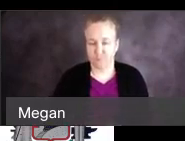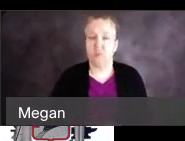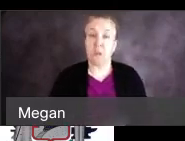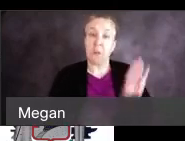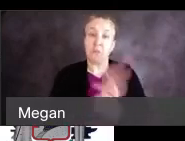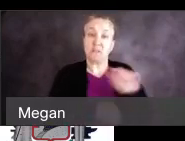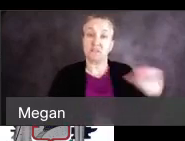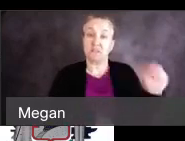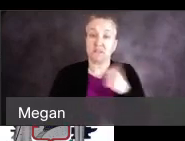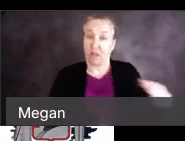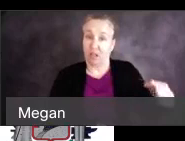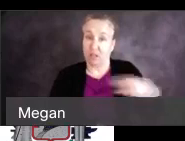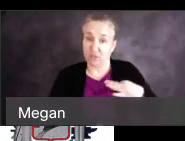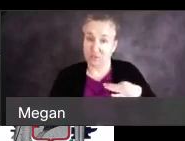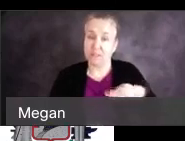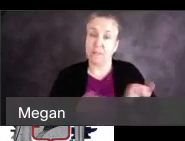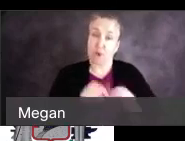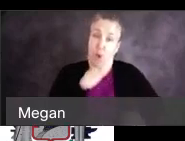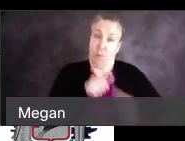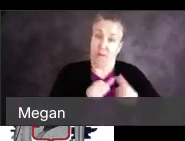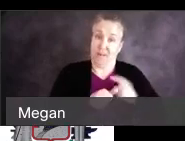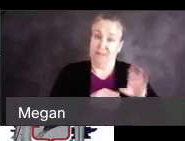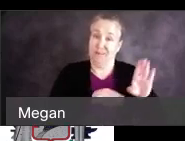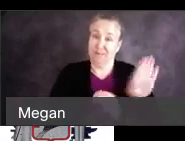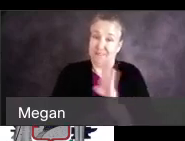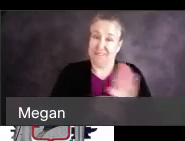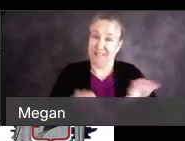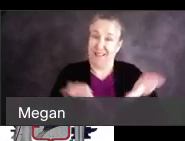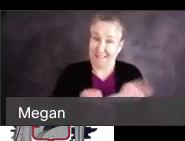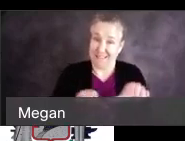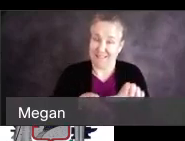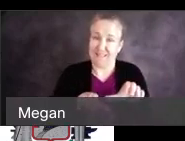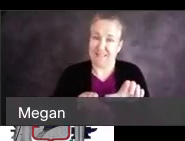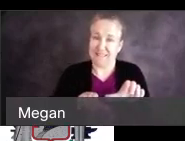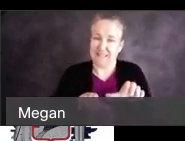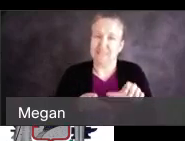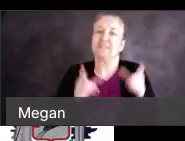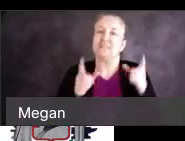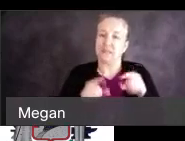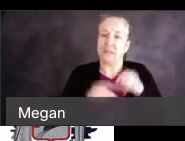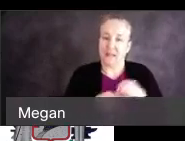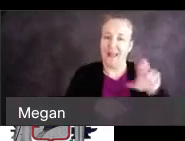must have their primary business activity in North American Industry Classification System